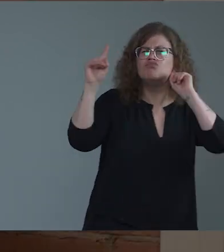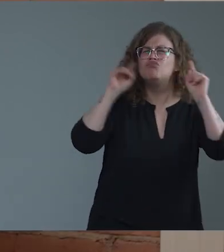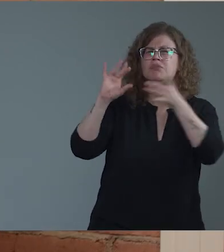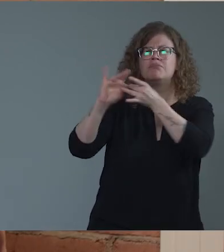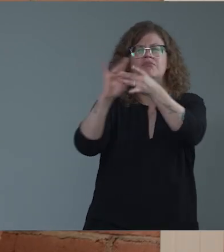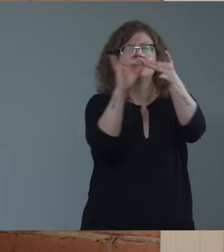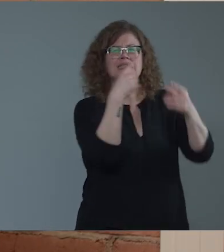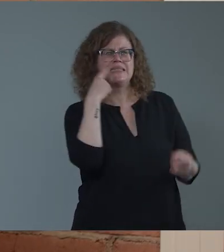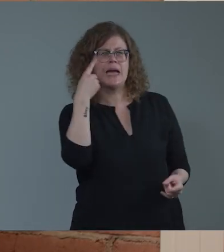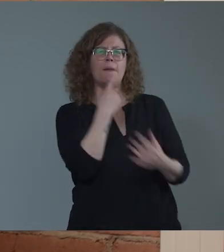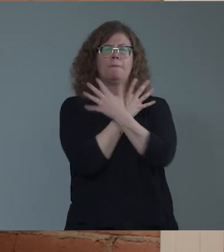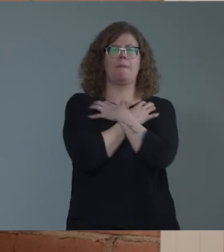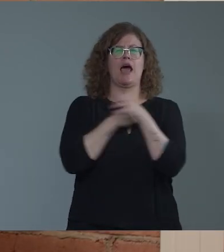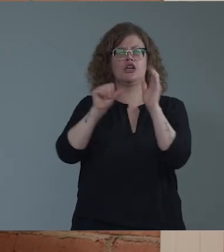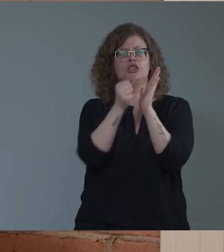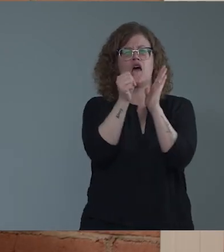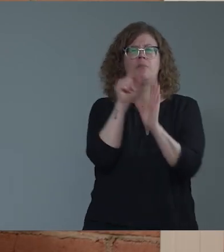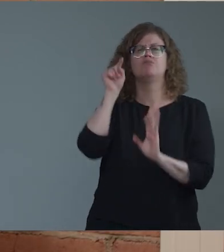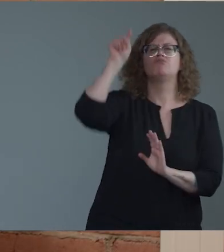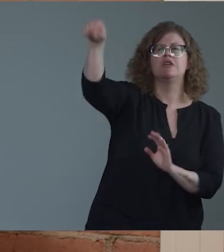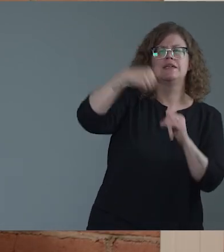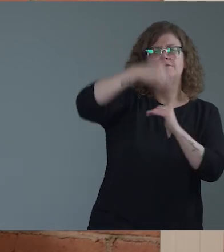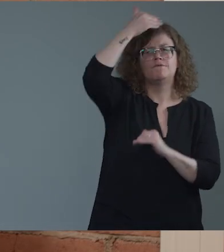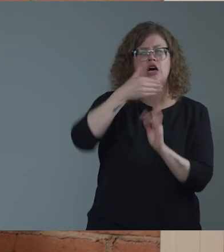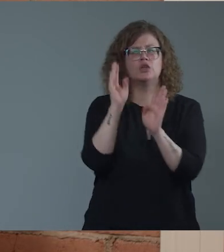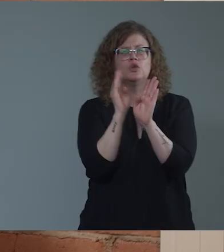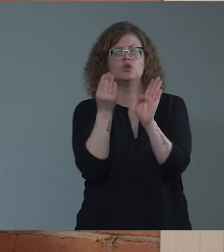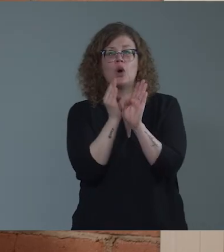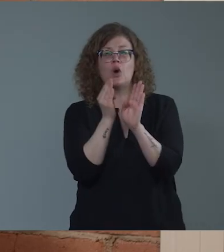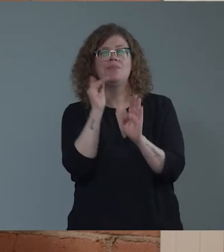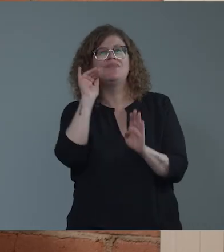Because of placemaking and how each of these art projects create that sense of place,